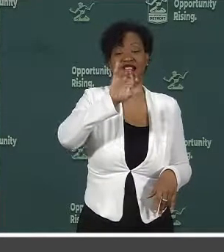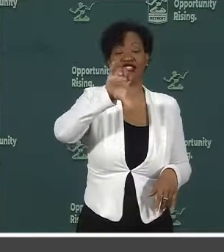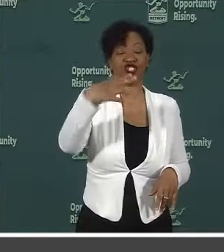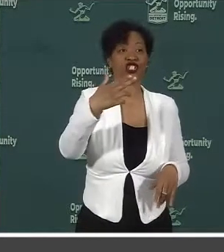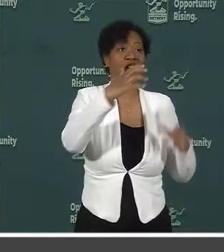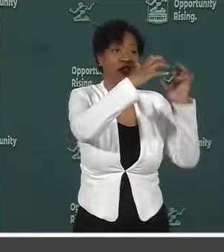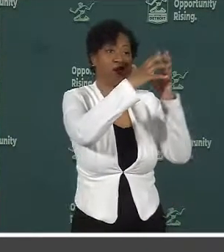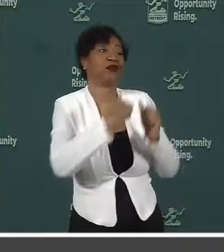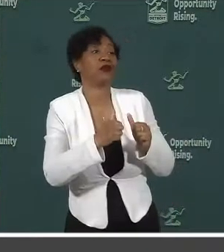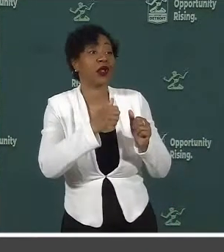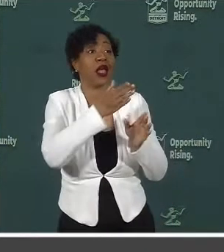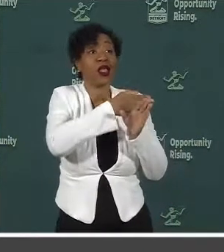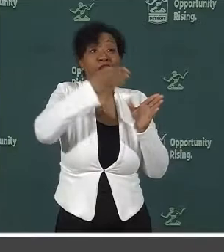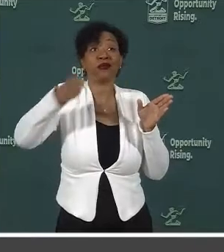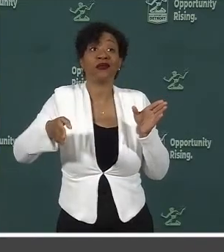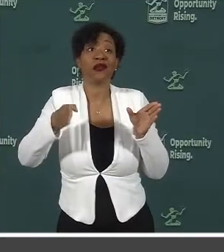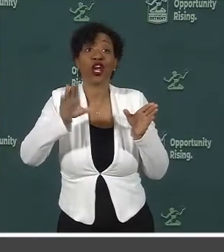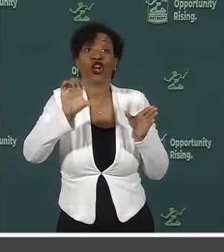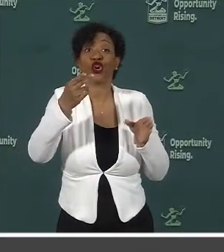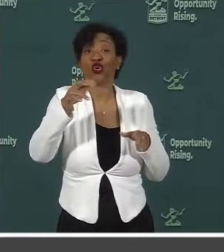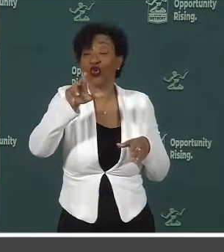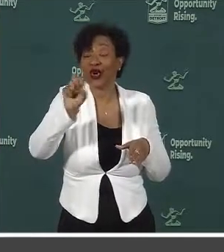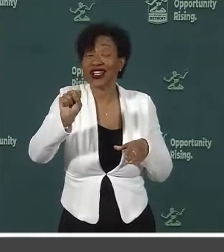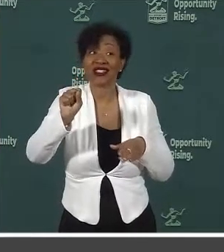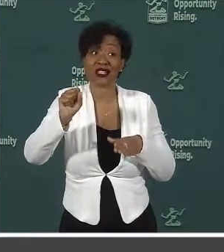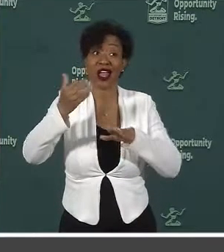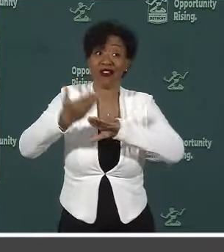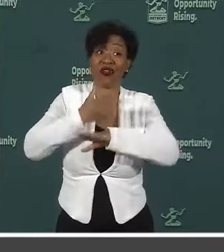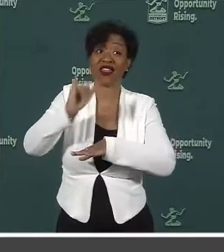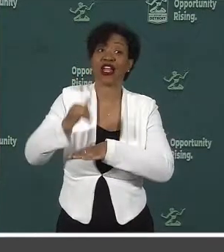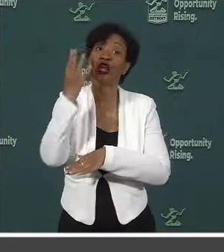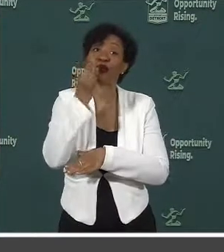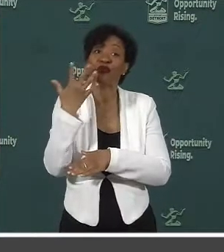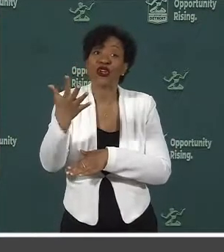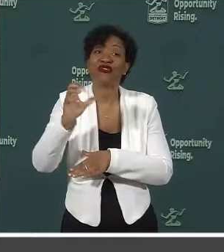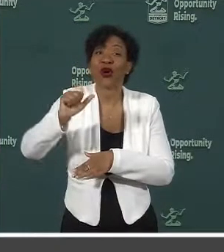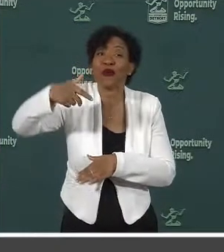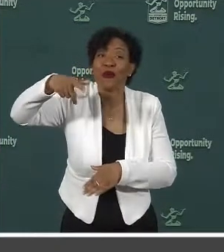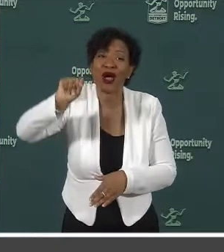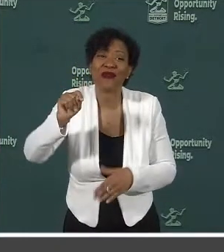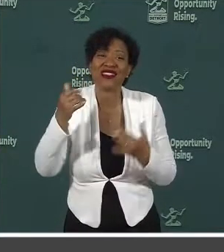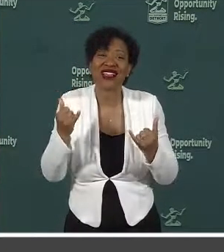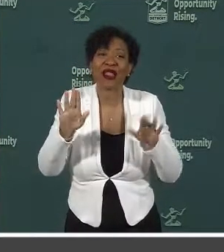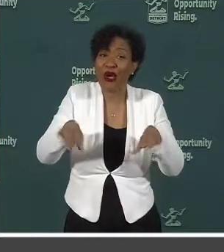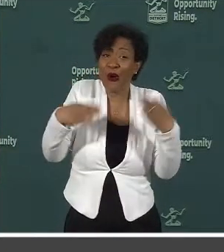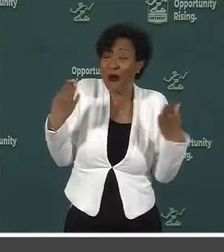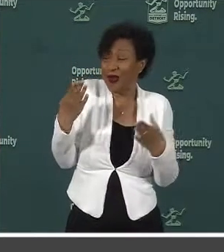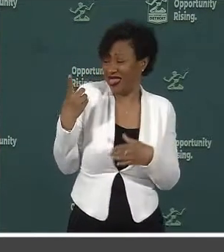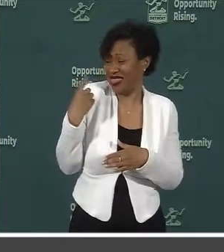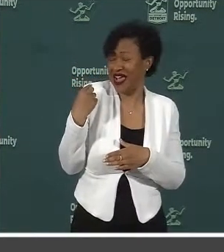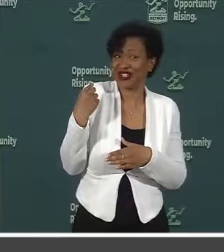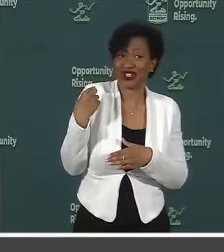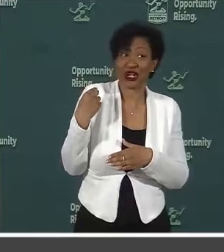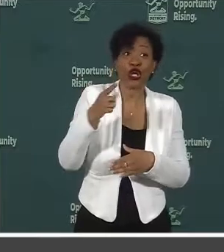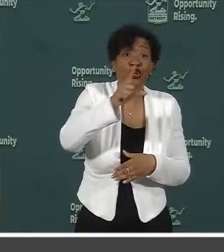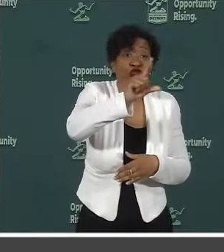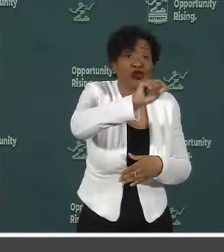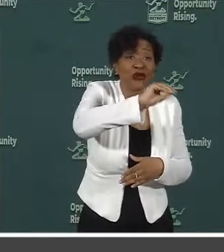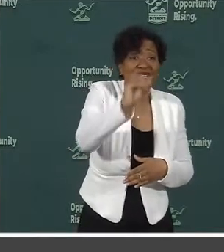ELLISON TOOK THAT AND RENOVATED IT IN A BEAUTIFUL NEW APARTMENTS AND OPENED LAST YEAR SETTING ASIDE TWENTY PERCENT OF THEM AS AFFORDABLE UNITS RIGHT